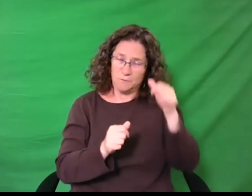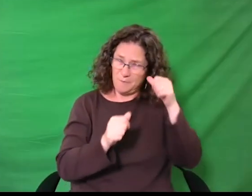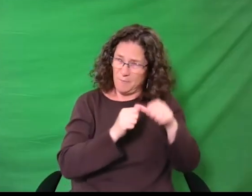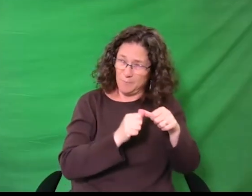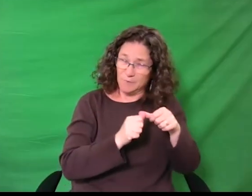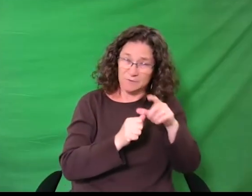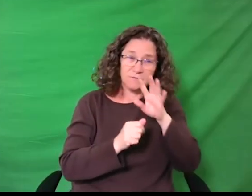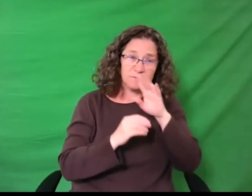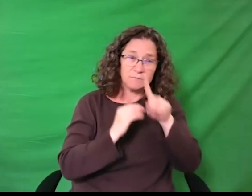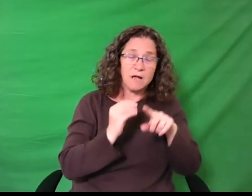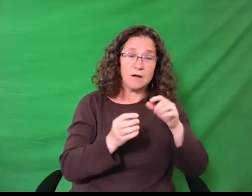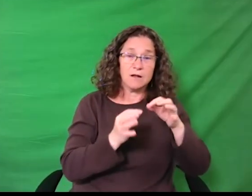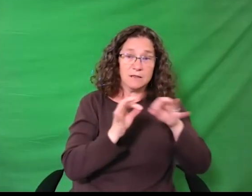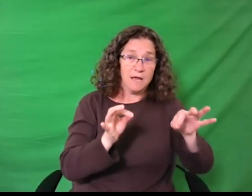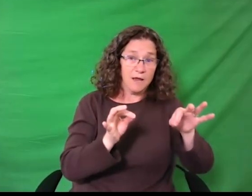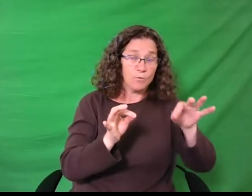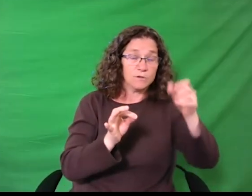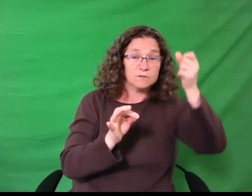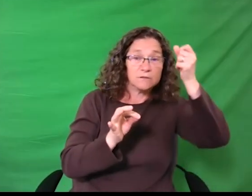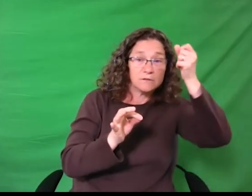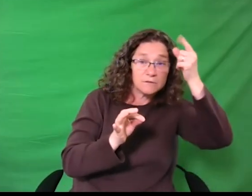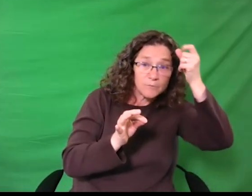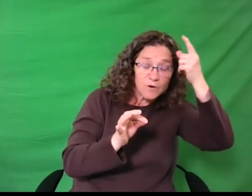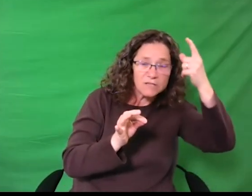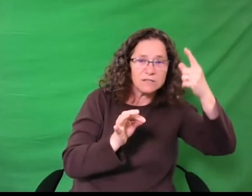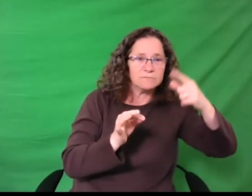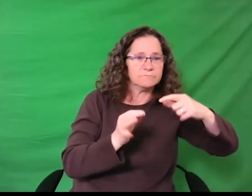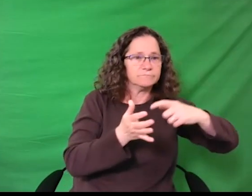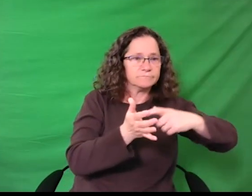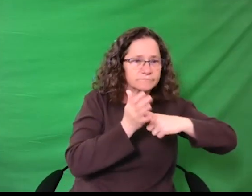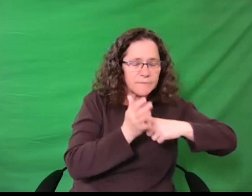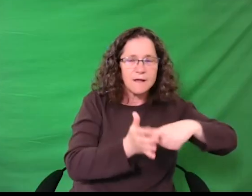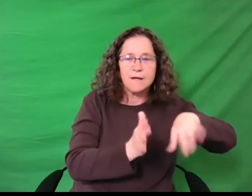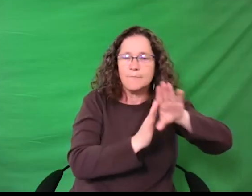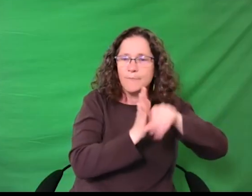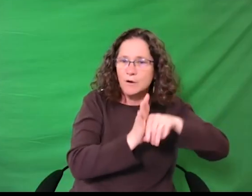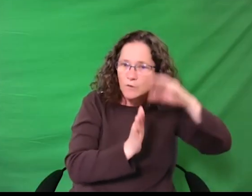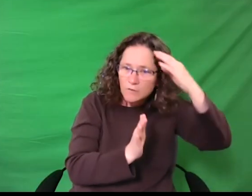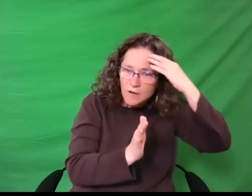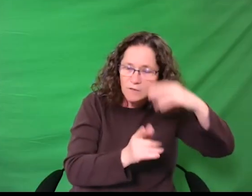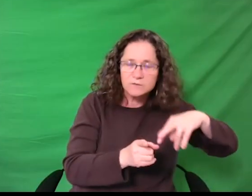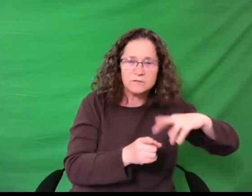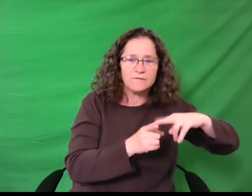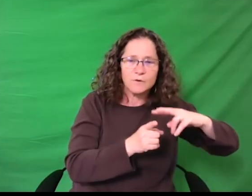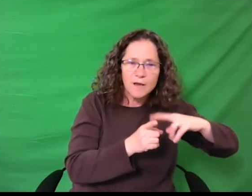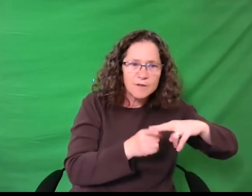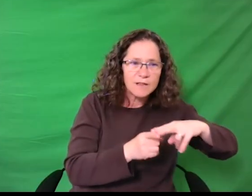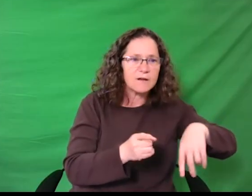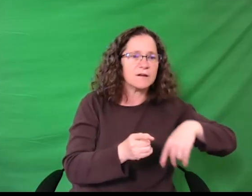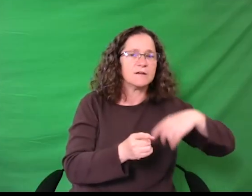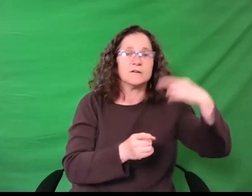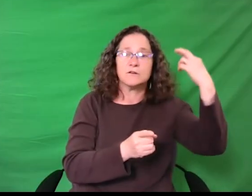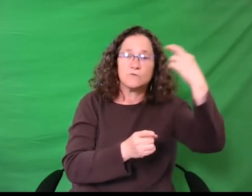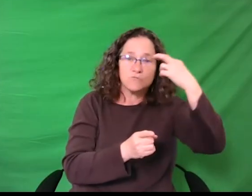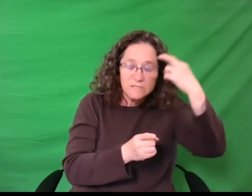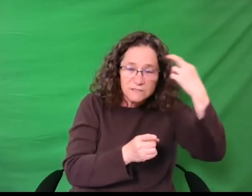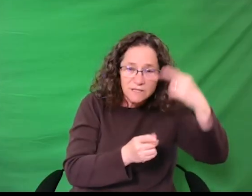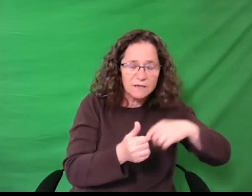including background knowledge, vocabulary, language structure, verbal reasoning, and literacy knowledge,